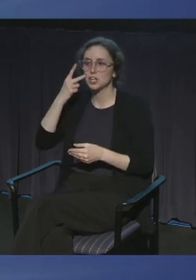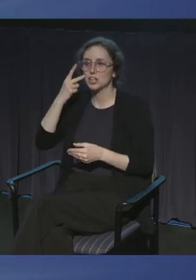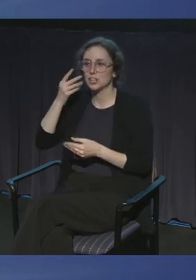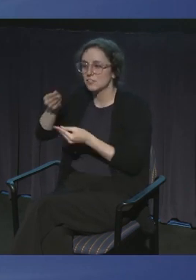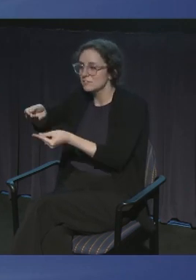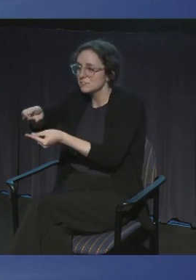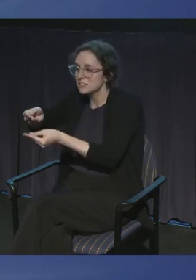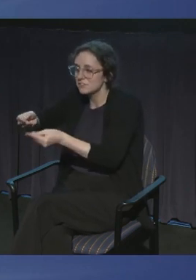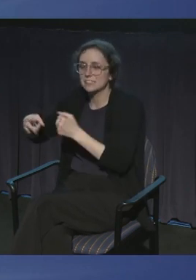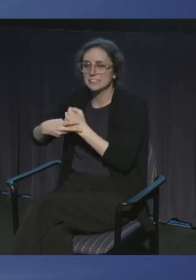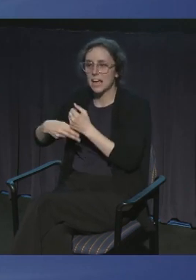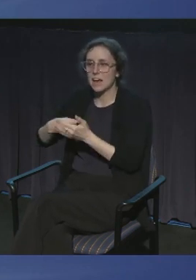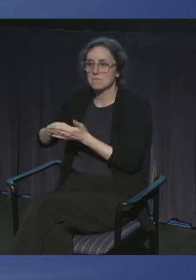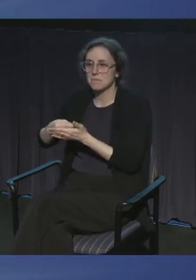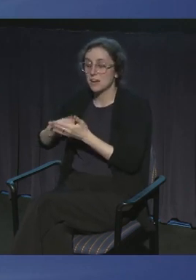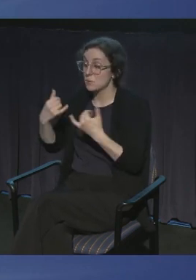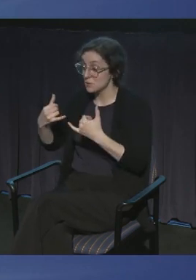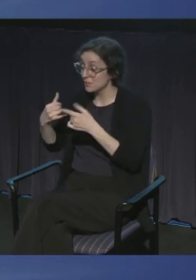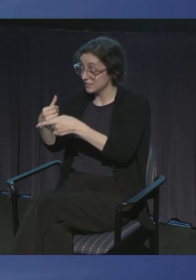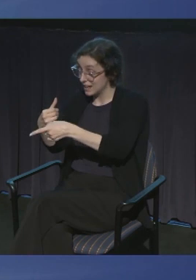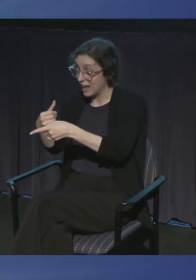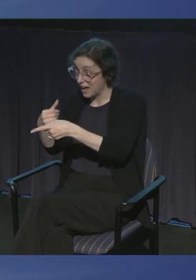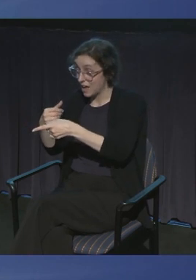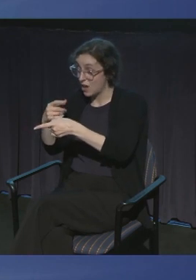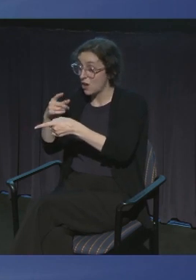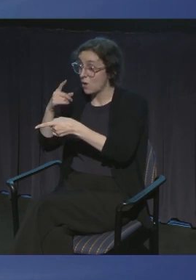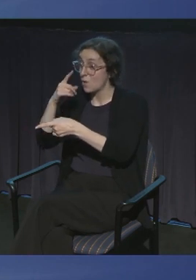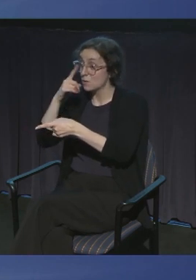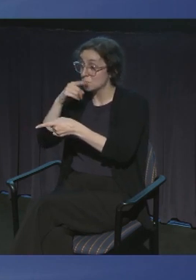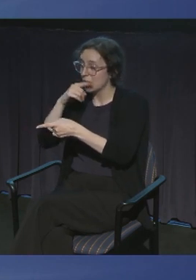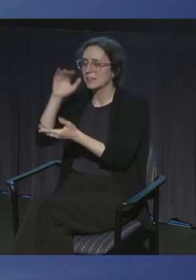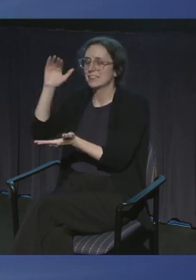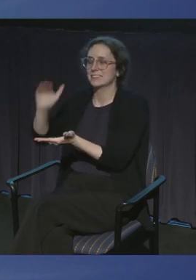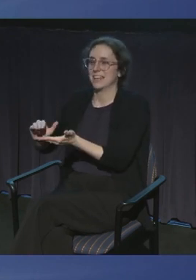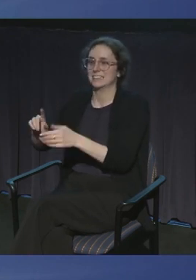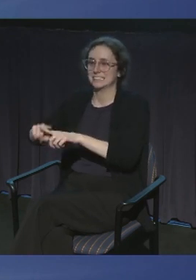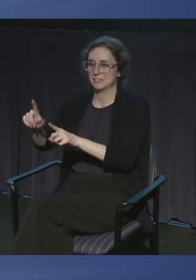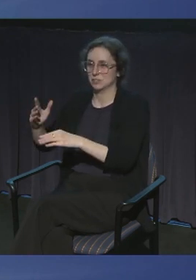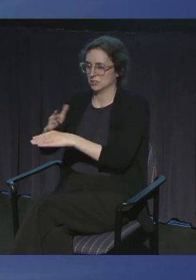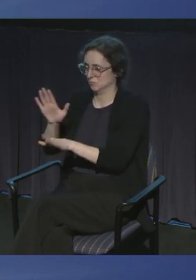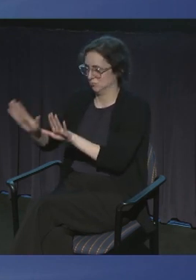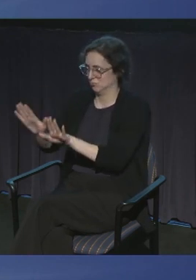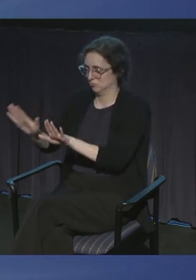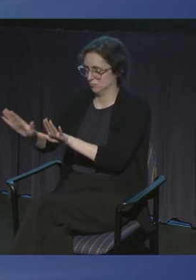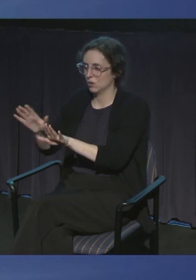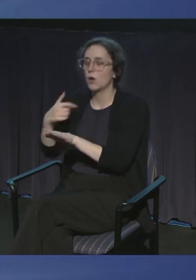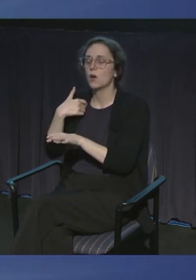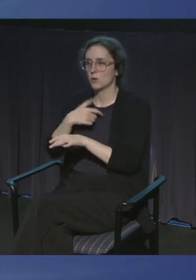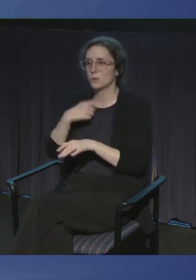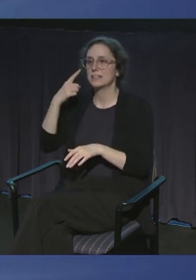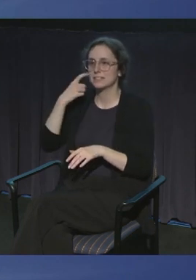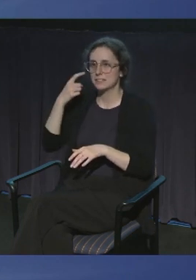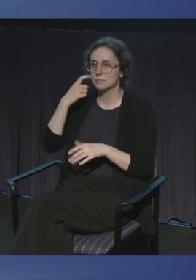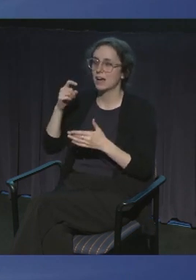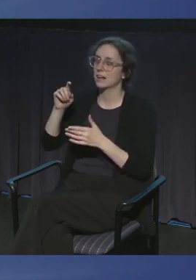FACILITY AND BECAUSE THEY WANTED TO SAVE MONEY WE LATER DISCOVERED ALMOST GAVE THE MICE A VEGETARIAN DIET. ALL OF A SUDDEN WE WERE GETTING MUCH SMALLER DIFFERENCES BETWEEN THESE TWO. WITHOUT THIS MIGHT